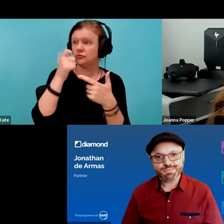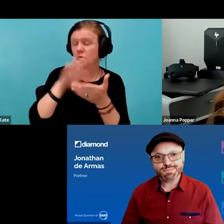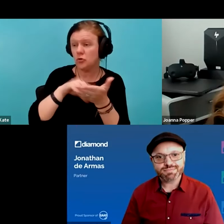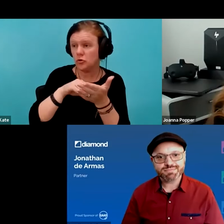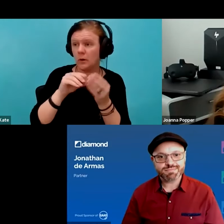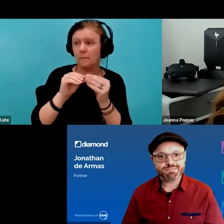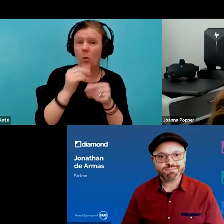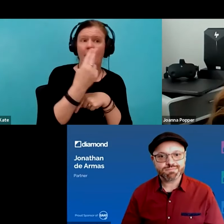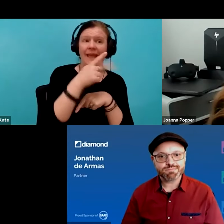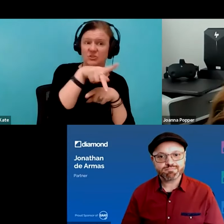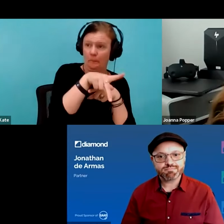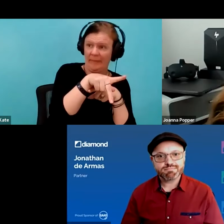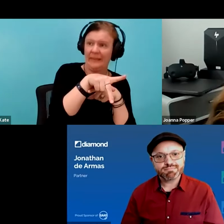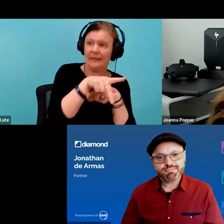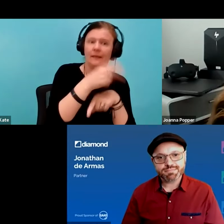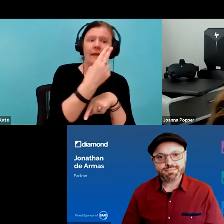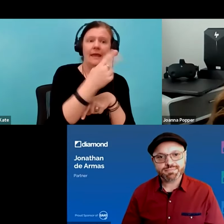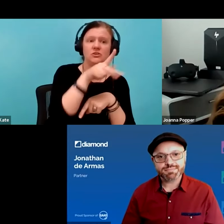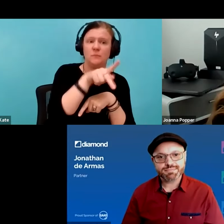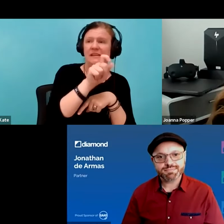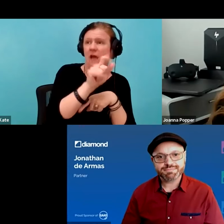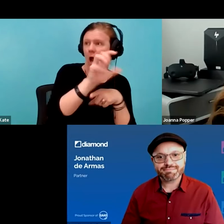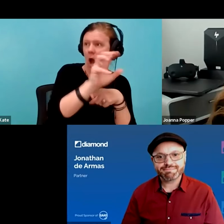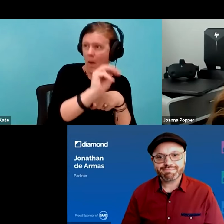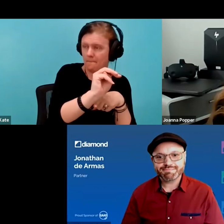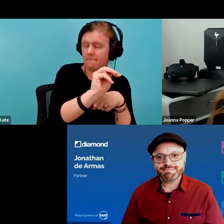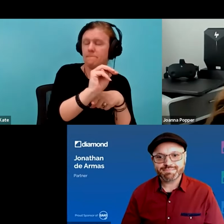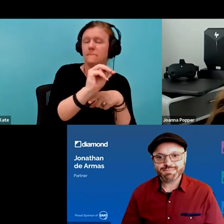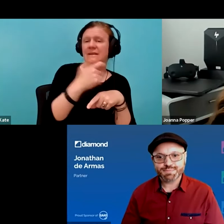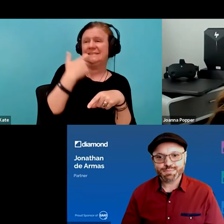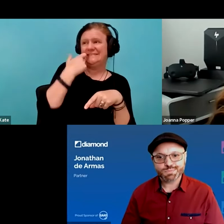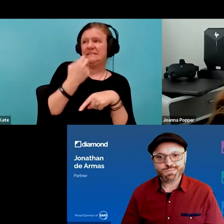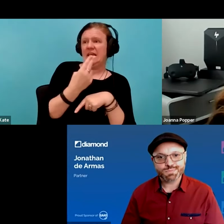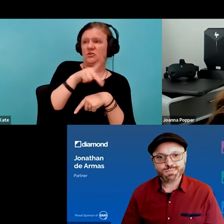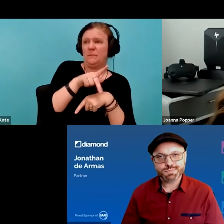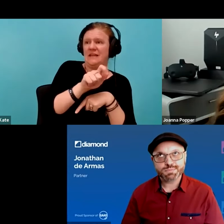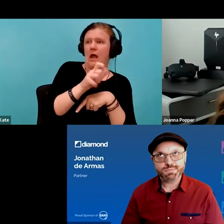products. It's HP.com our latest one is HP.com backslash reverb.